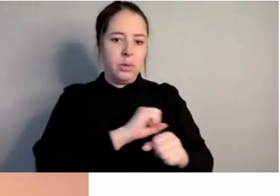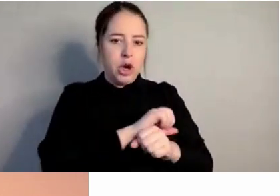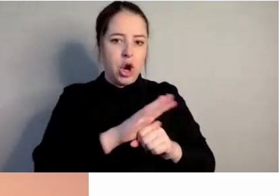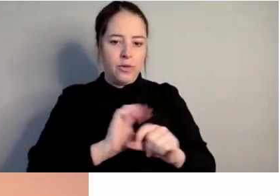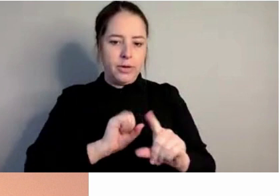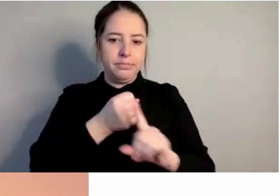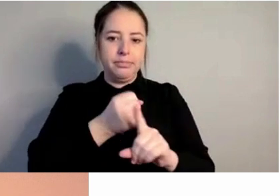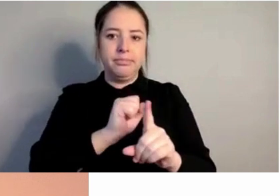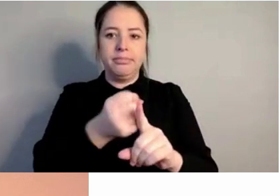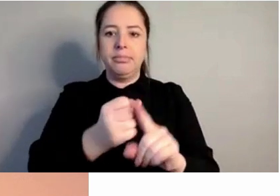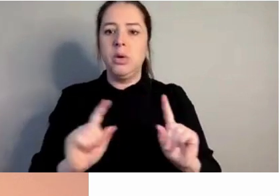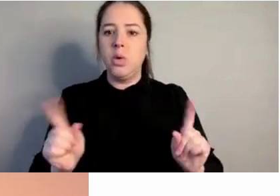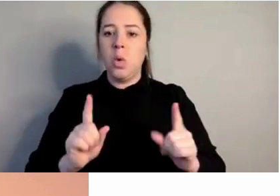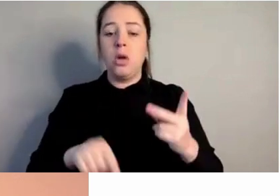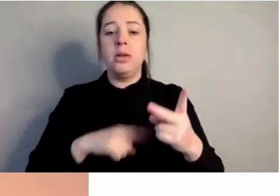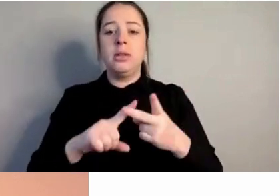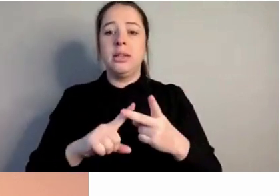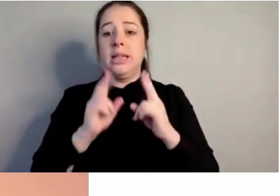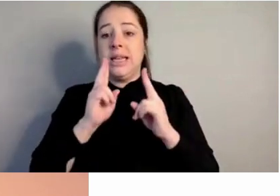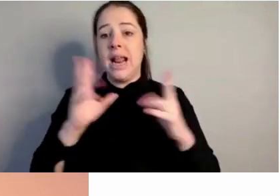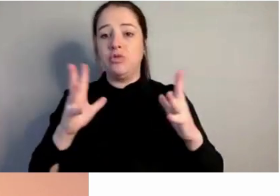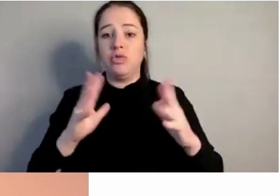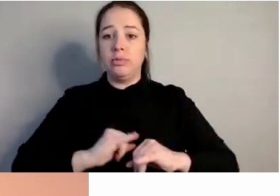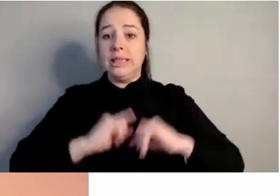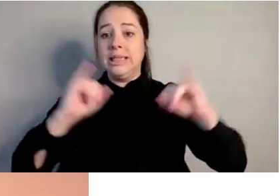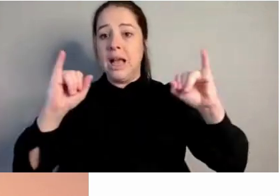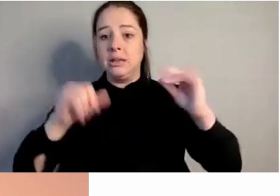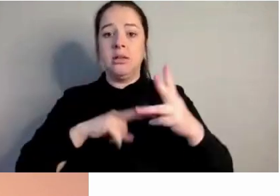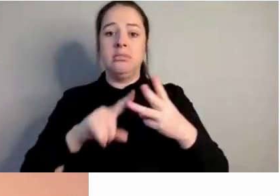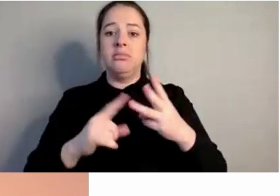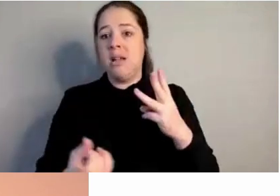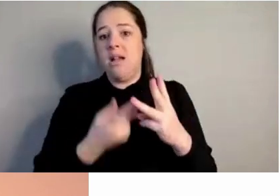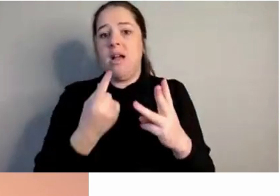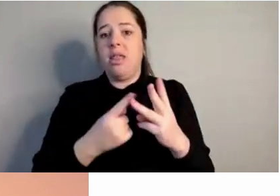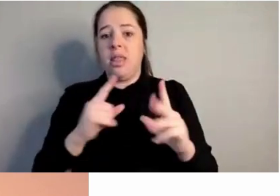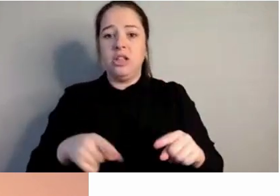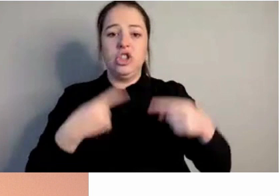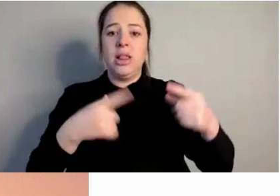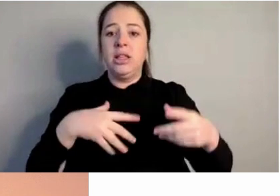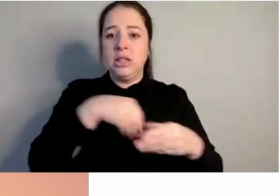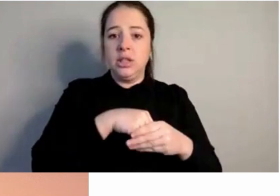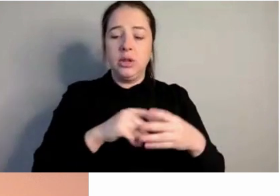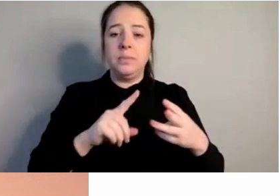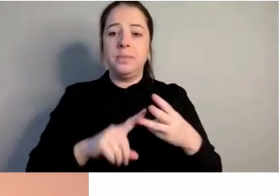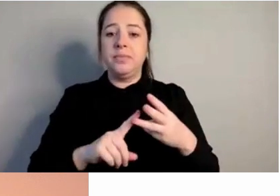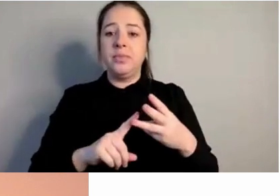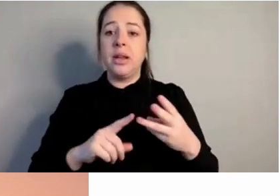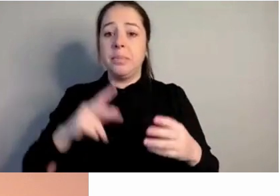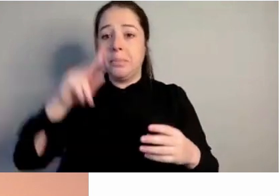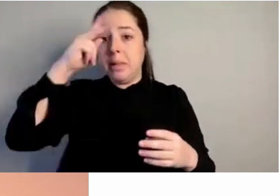a range of natural disasters and other challenges from that, recent geopolitical disruptions across the world,